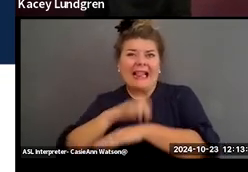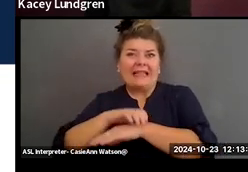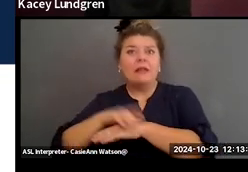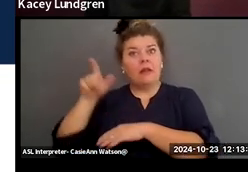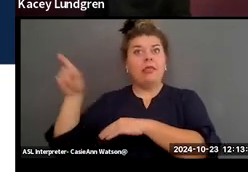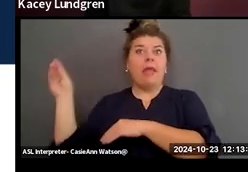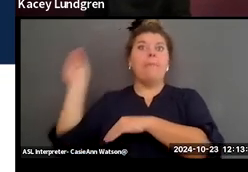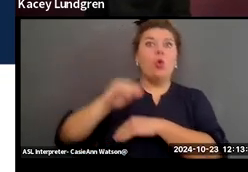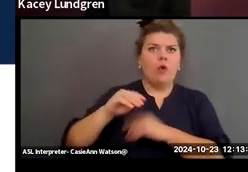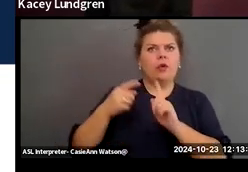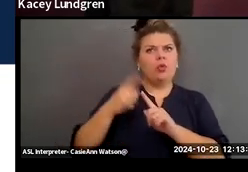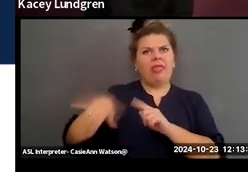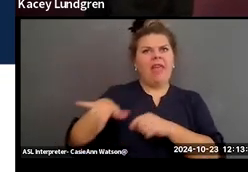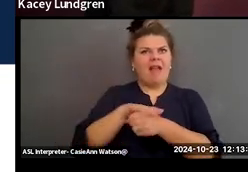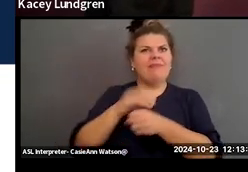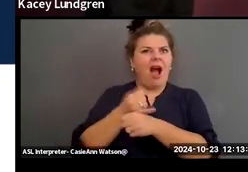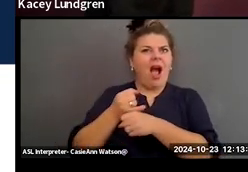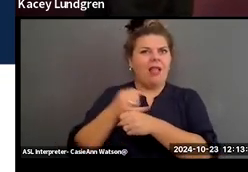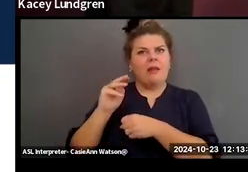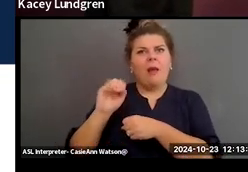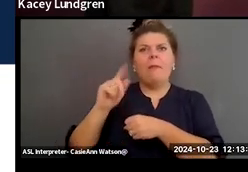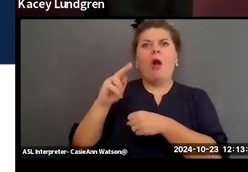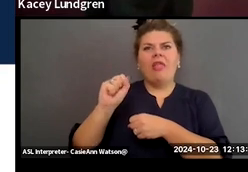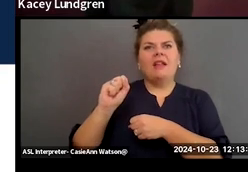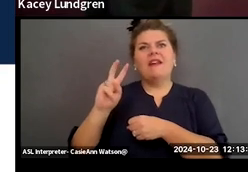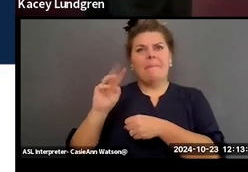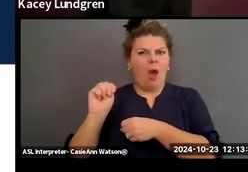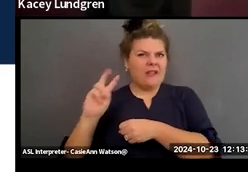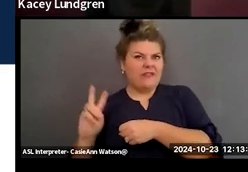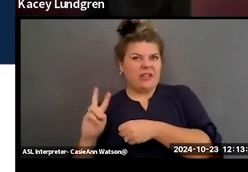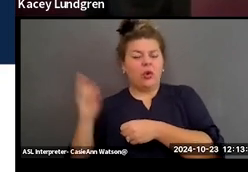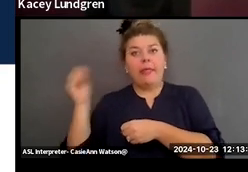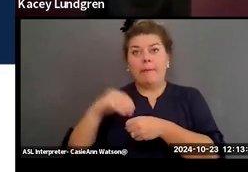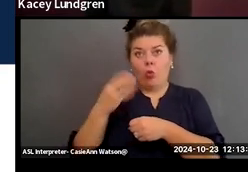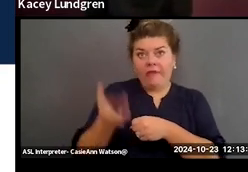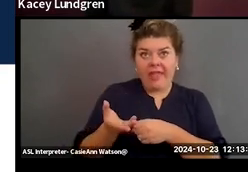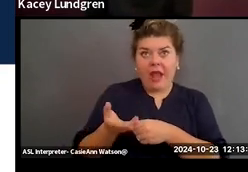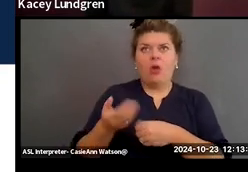in the late 1600s, early 1700s. Apparently, Kent had quite a few people